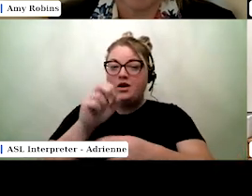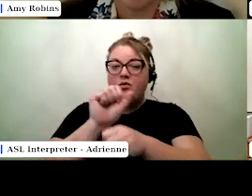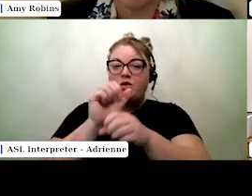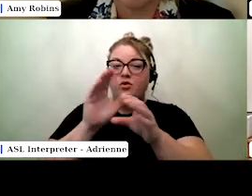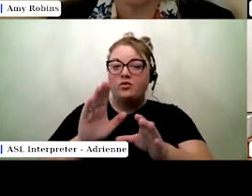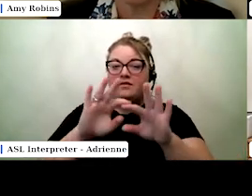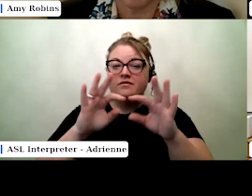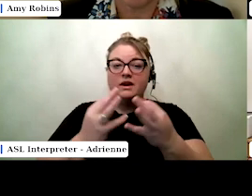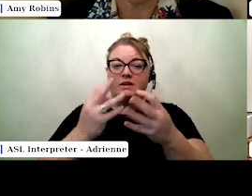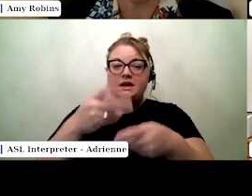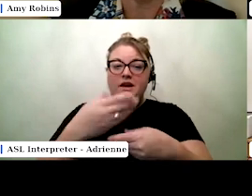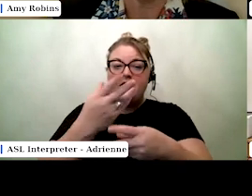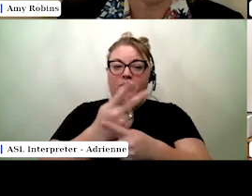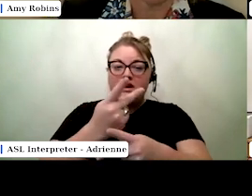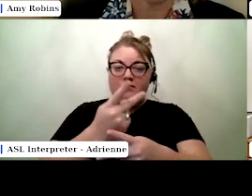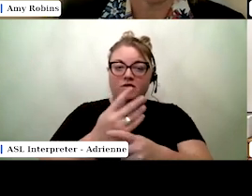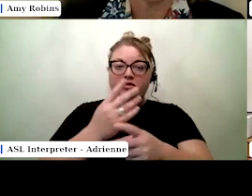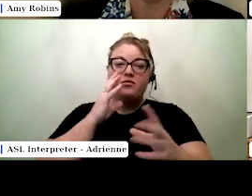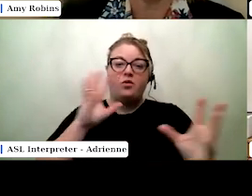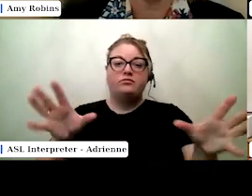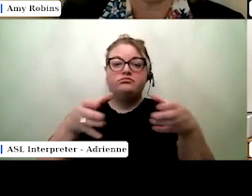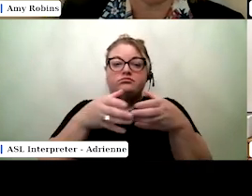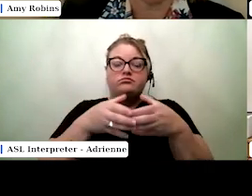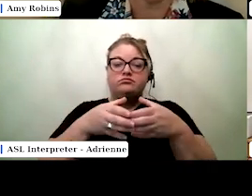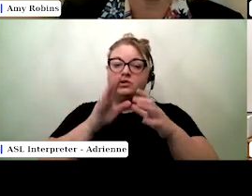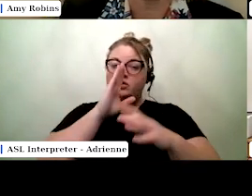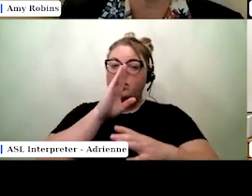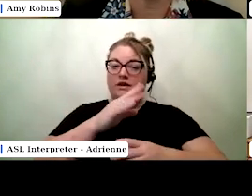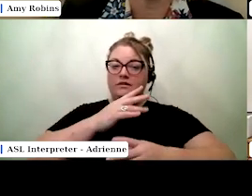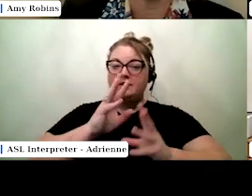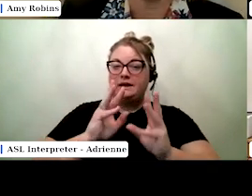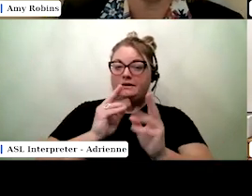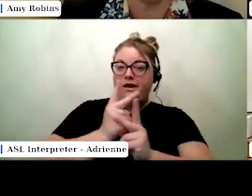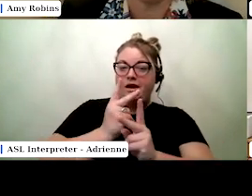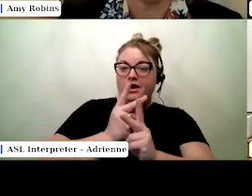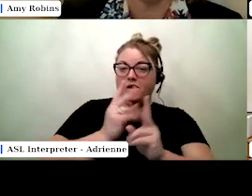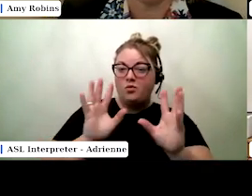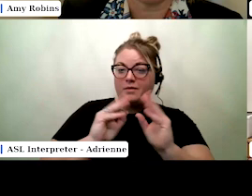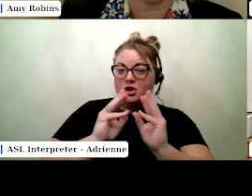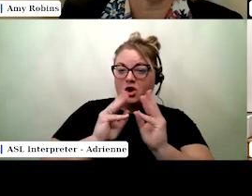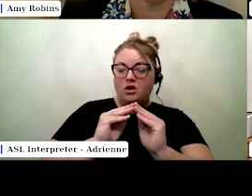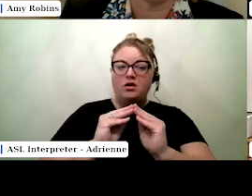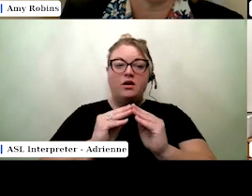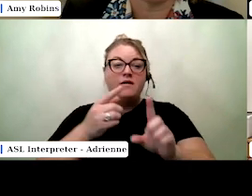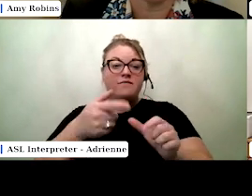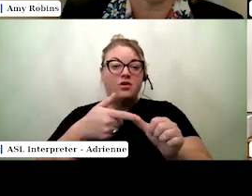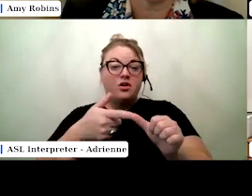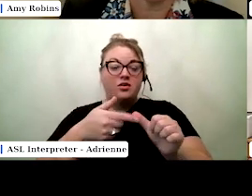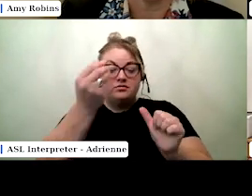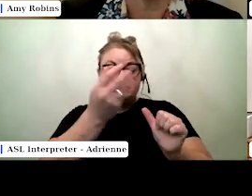Before I hand it off for introductory remarks. I wanted to make a couple of housekeeping notes.